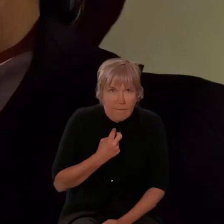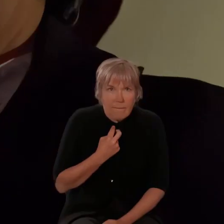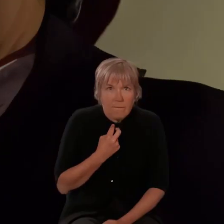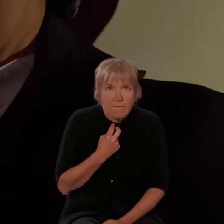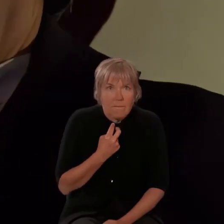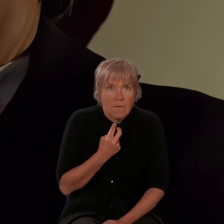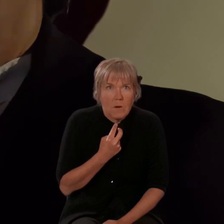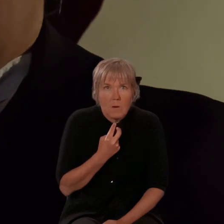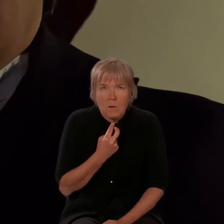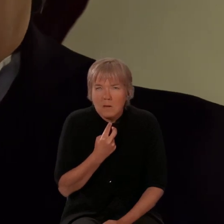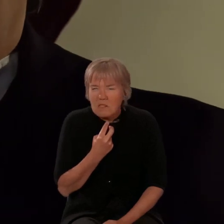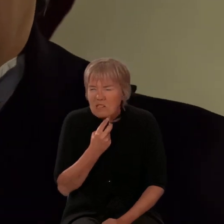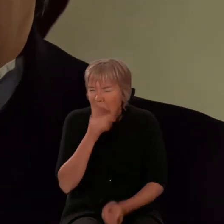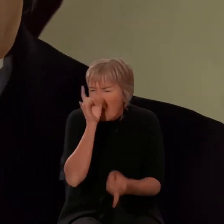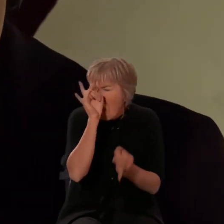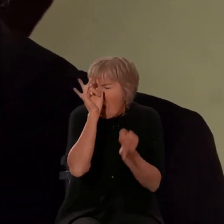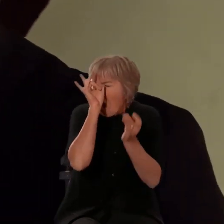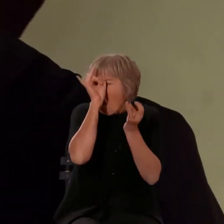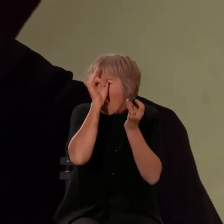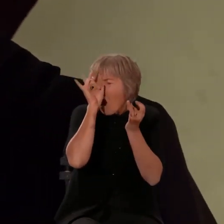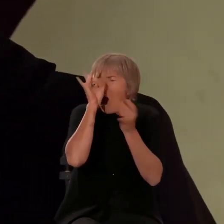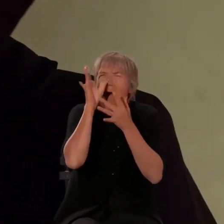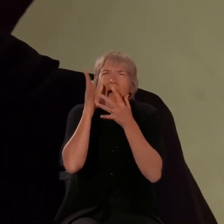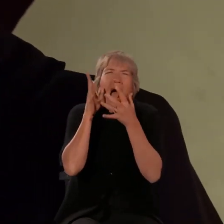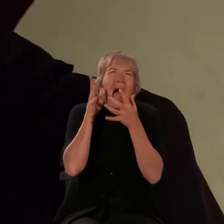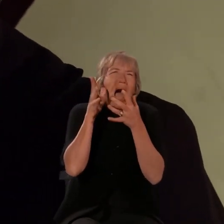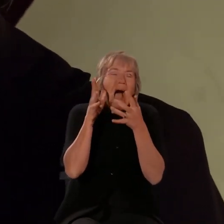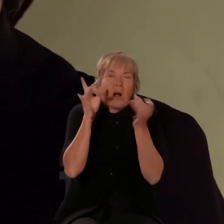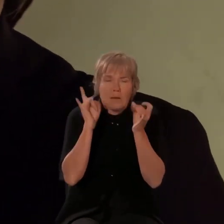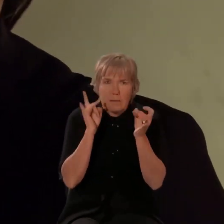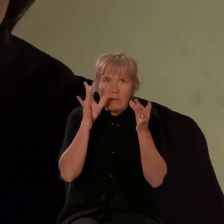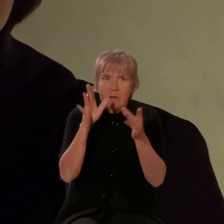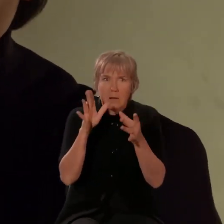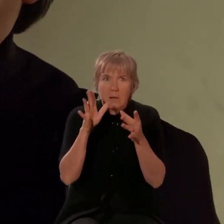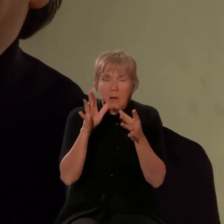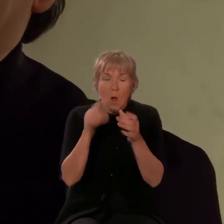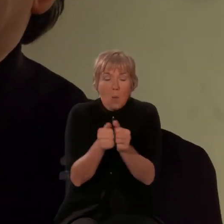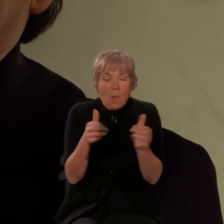It is horrible to hear. The headless horsemen rides tonight